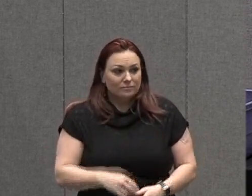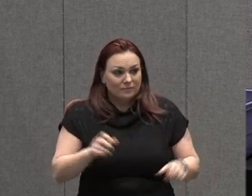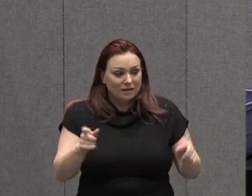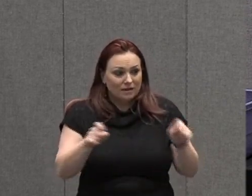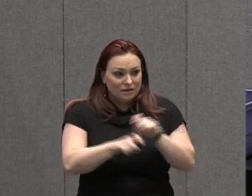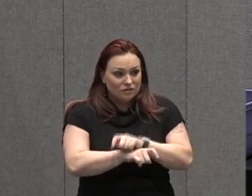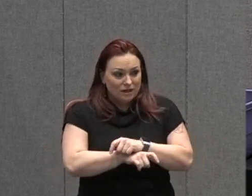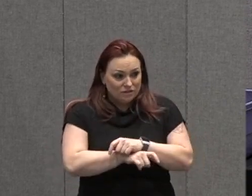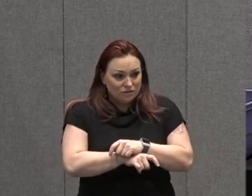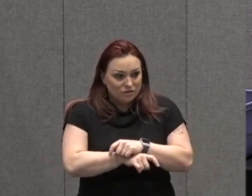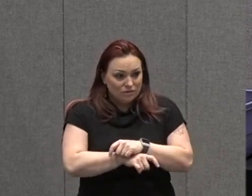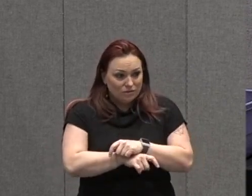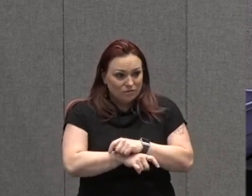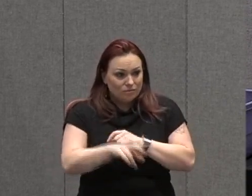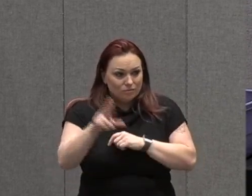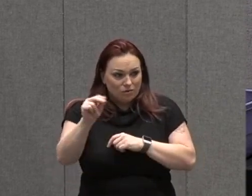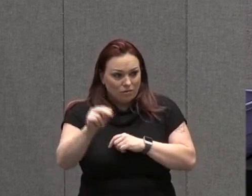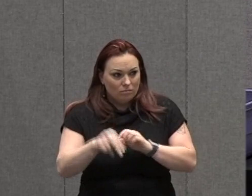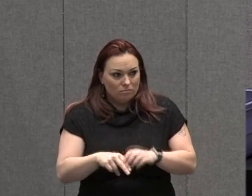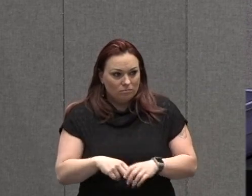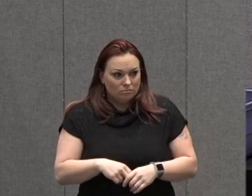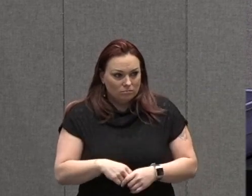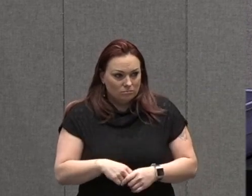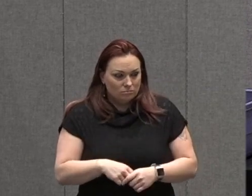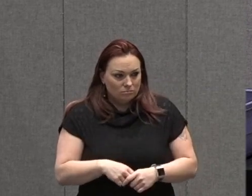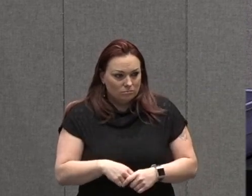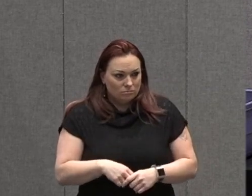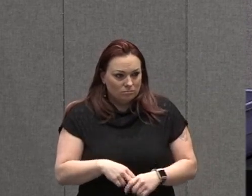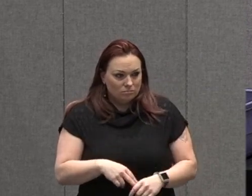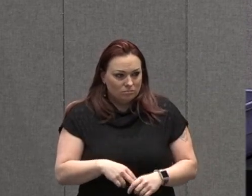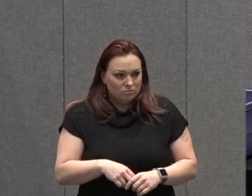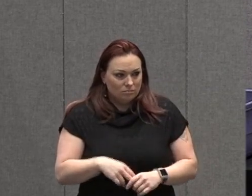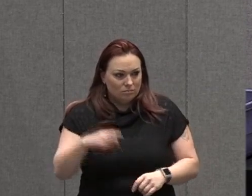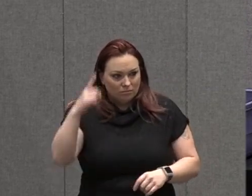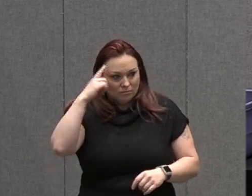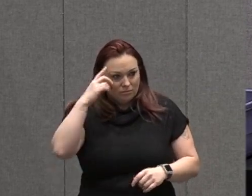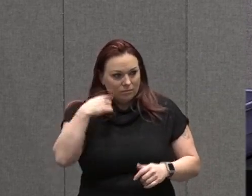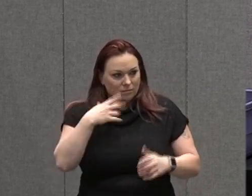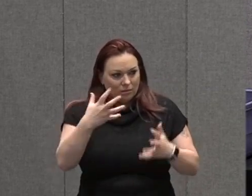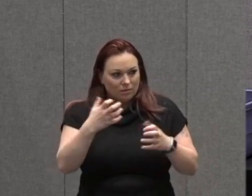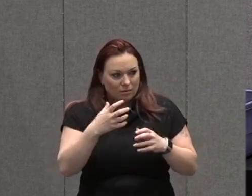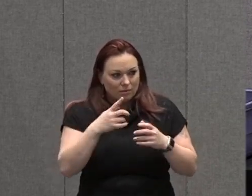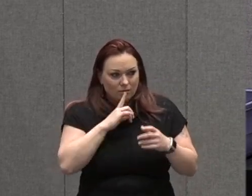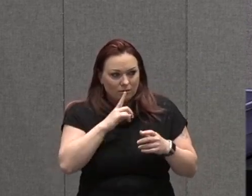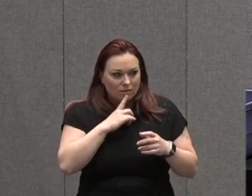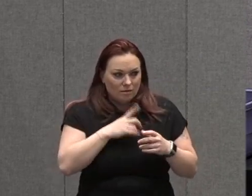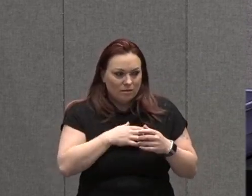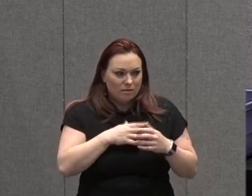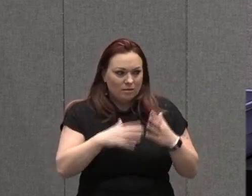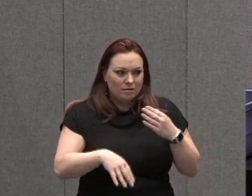Can I switch the order of them? No. - No okay. I think because we're adding a song